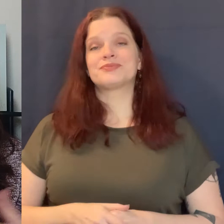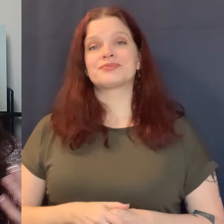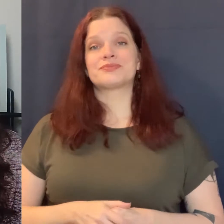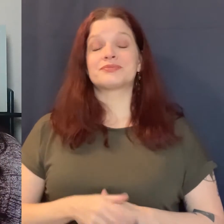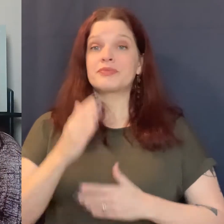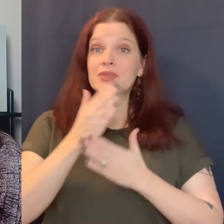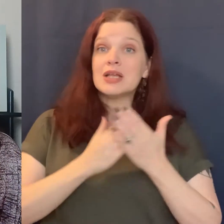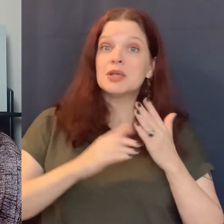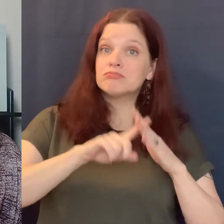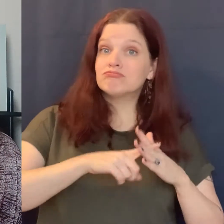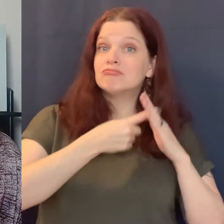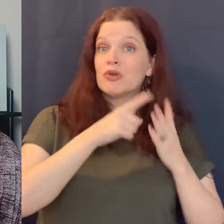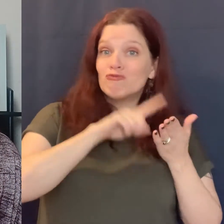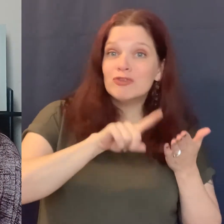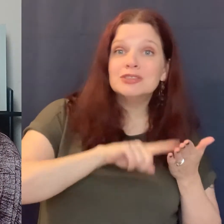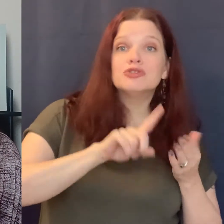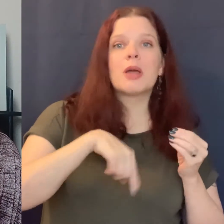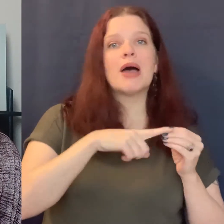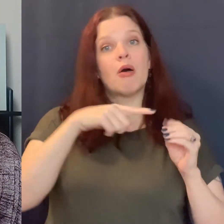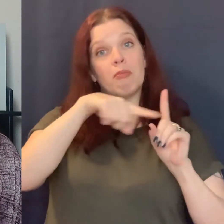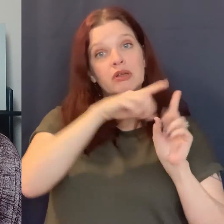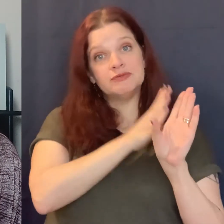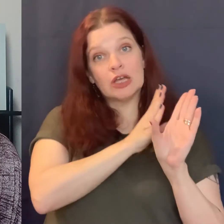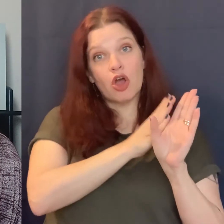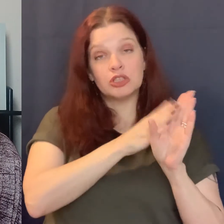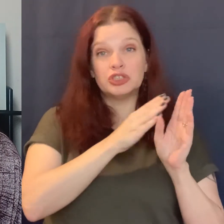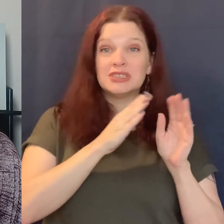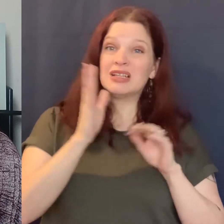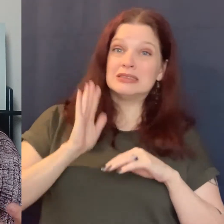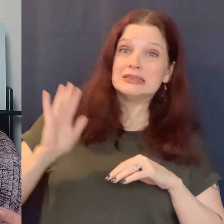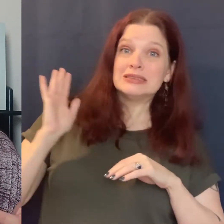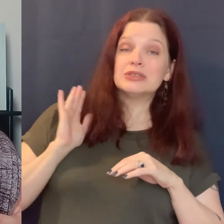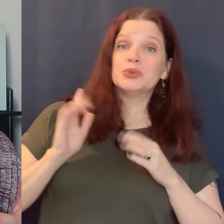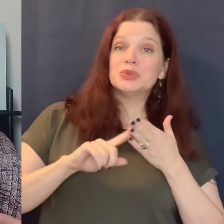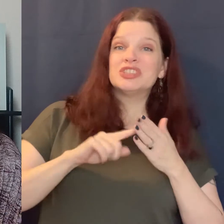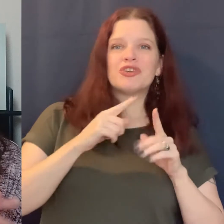Some of the initial research done around positive psychology and the benefits of it was actually done from the understanding of